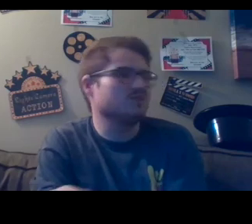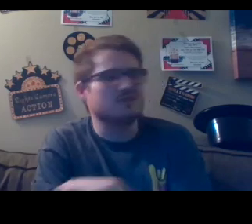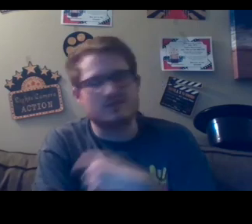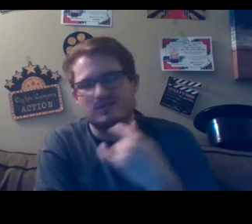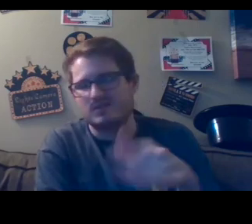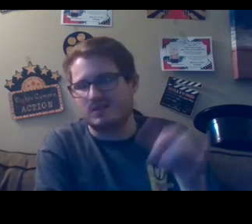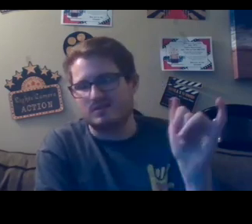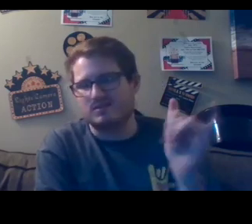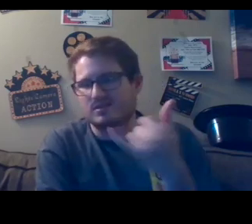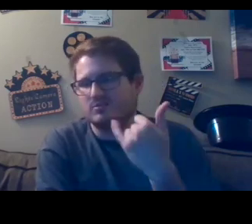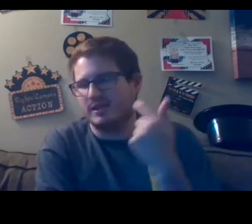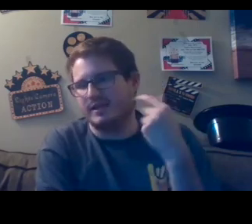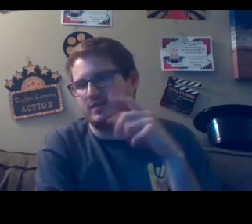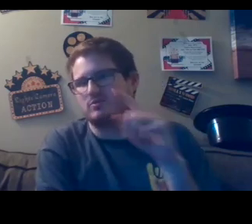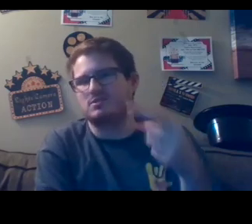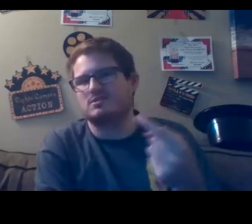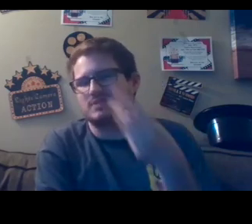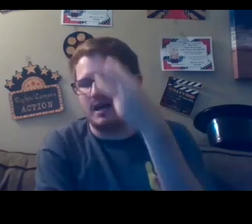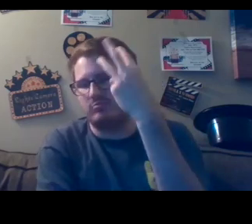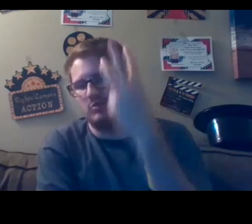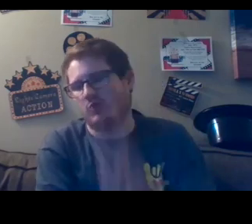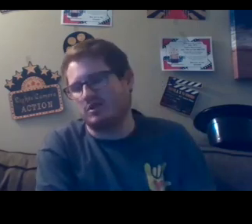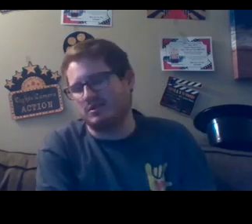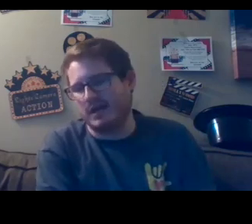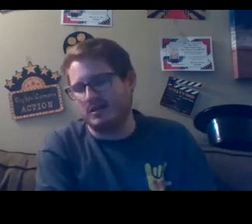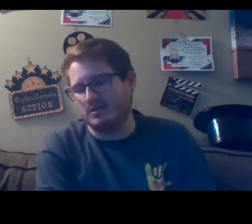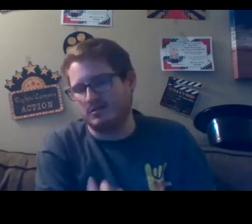Austin: Right now, every Wednesday.